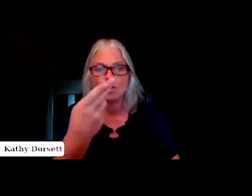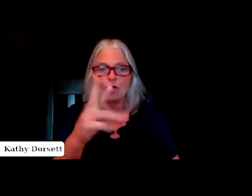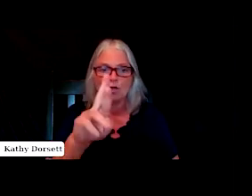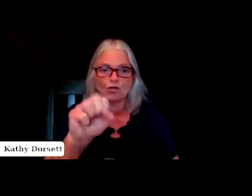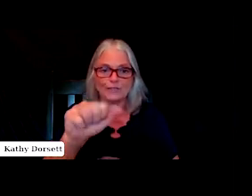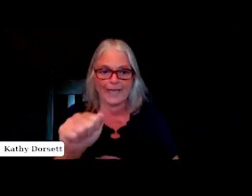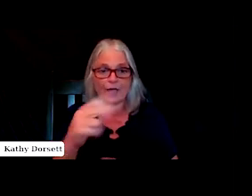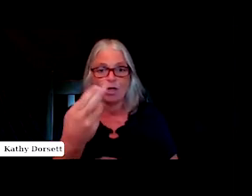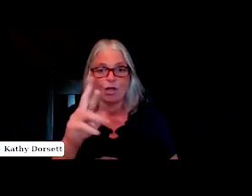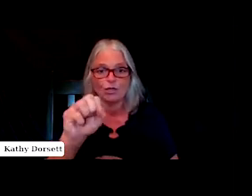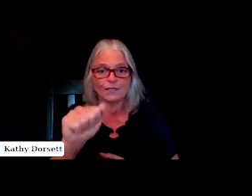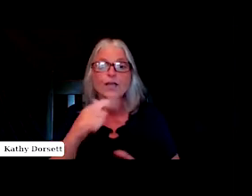First, st I should fund additional.